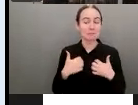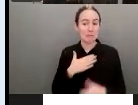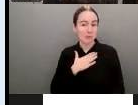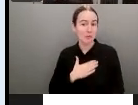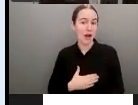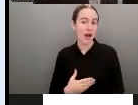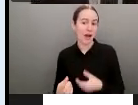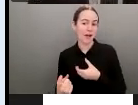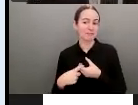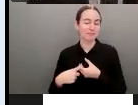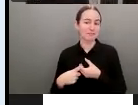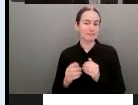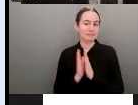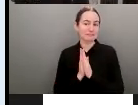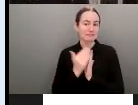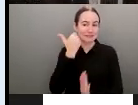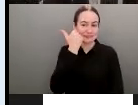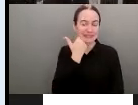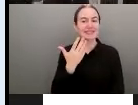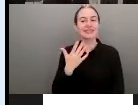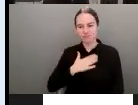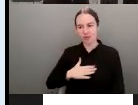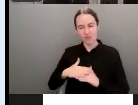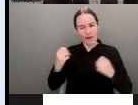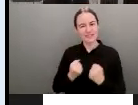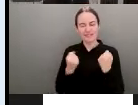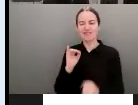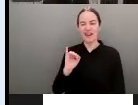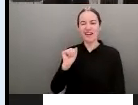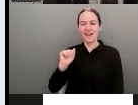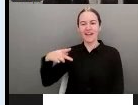in being more active, please contact me